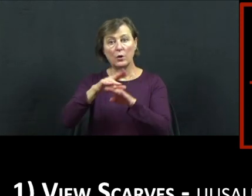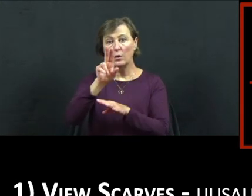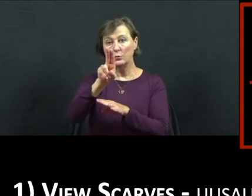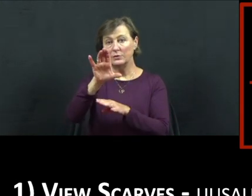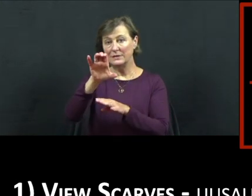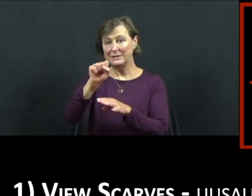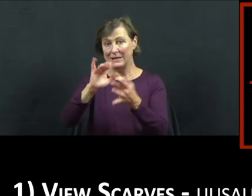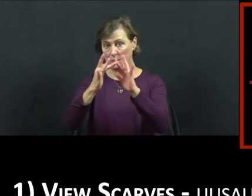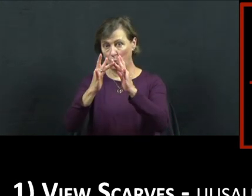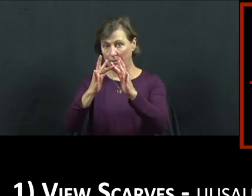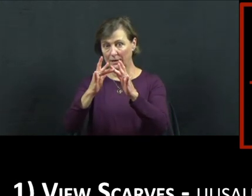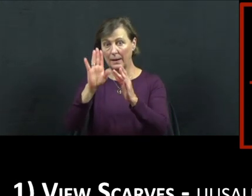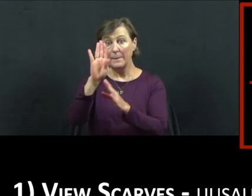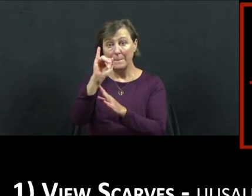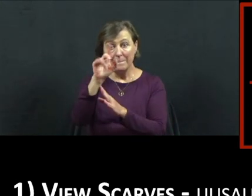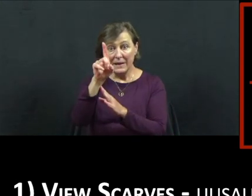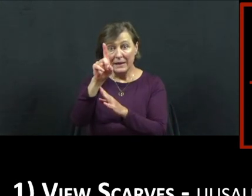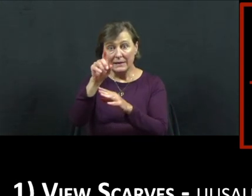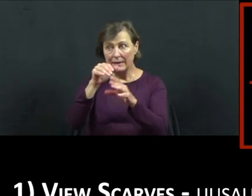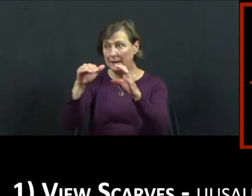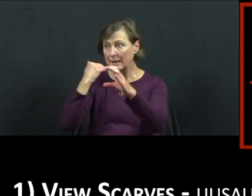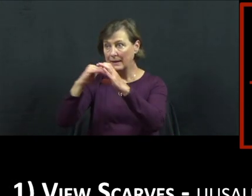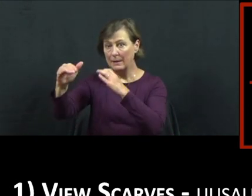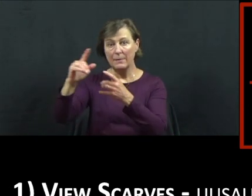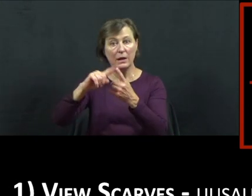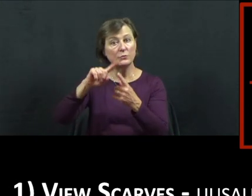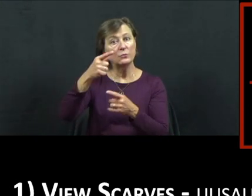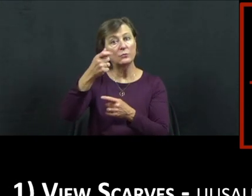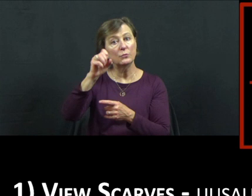Bids should be emailed to George Strubel at